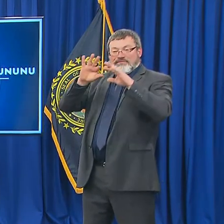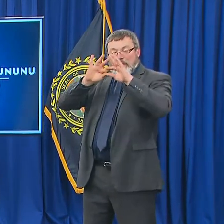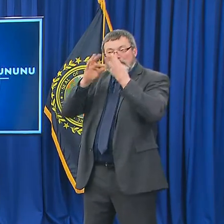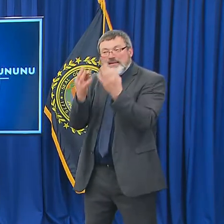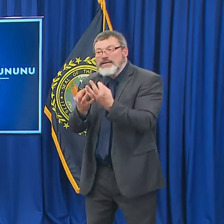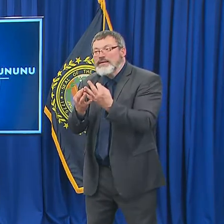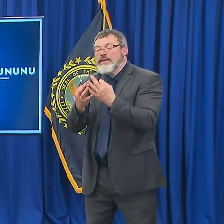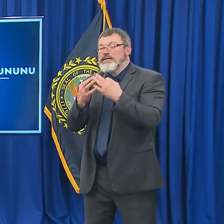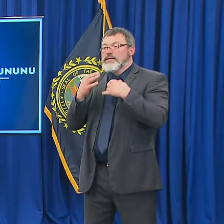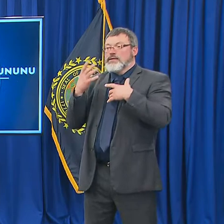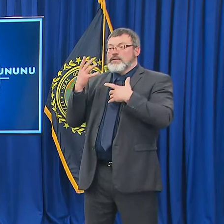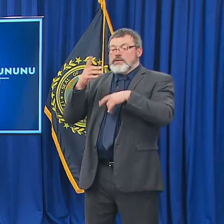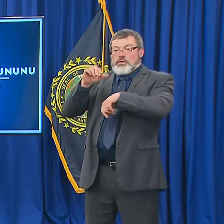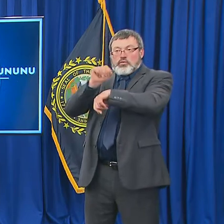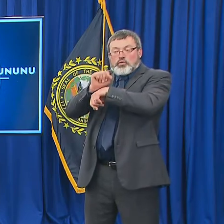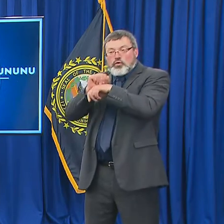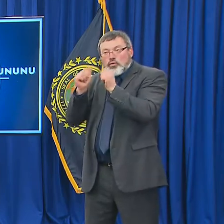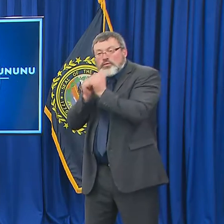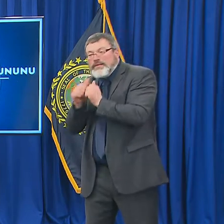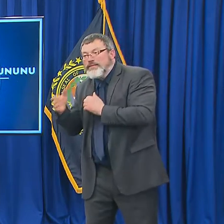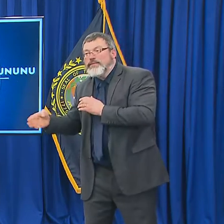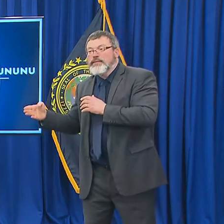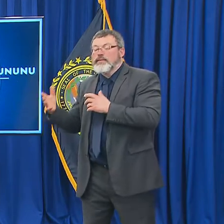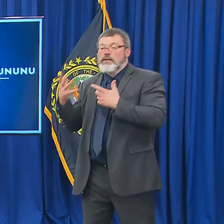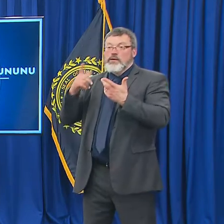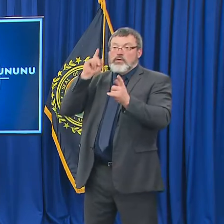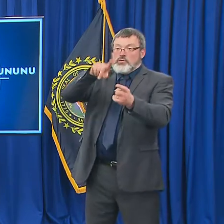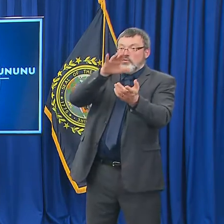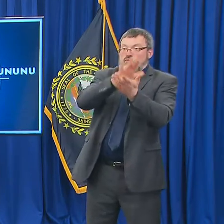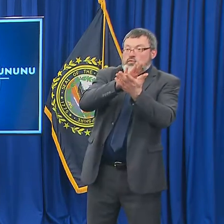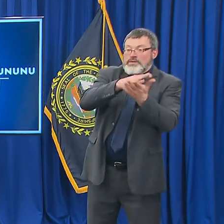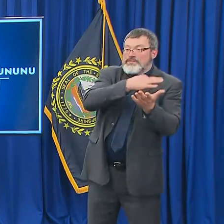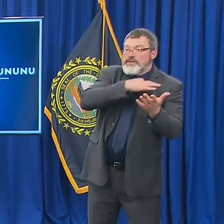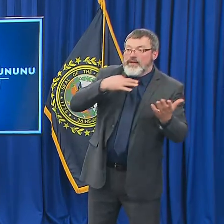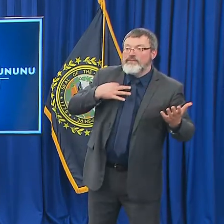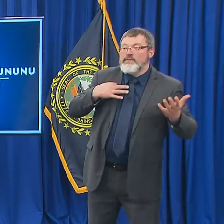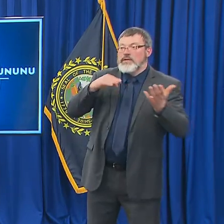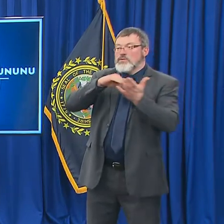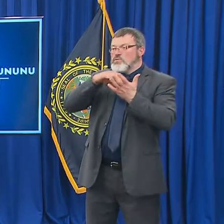the city of Manchester done anything to help every single individual at the camp.